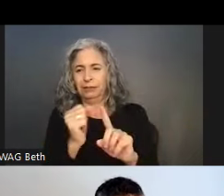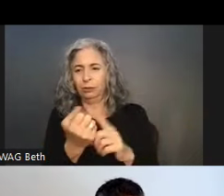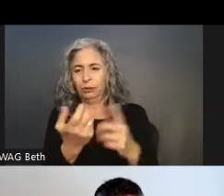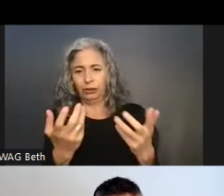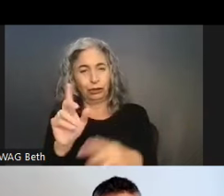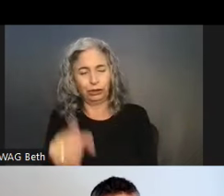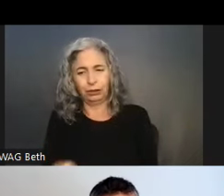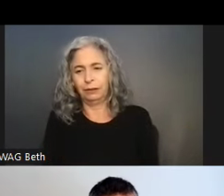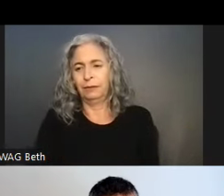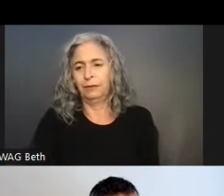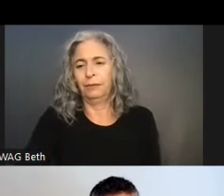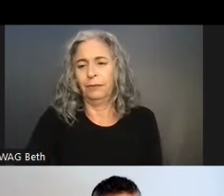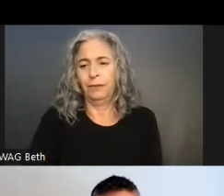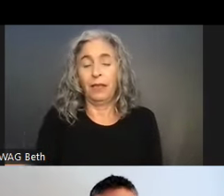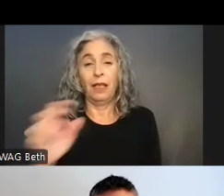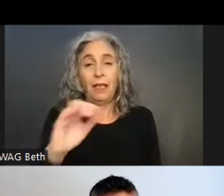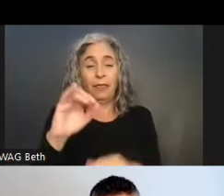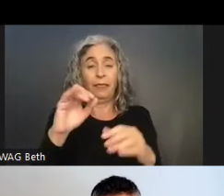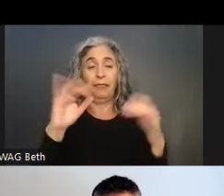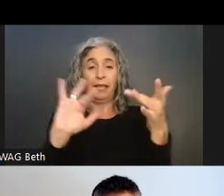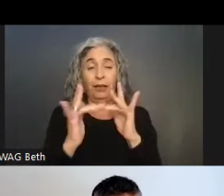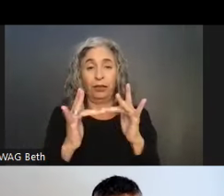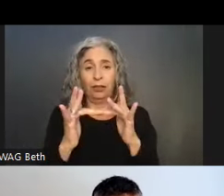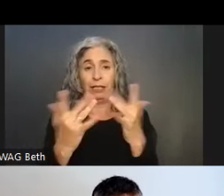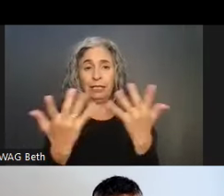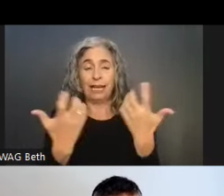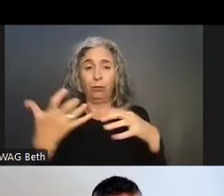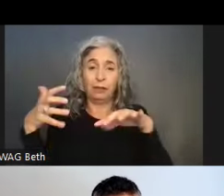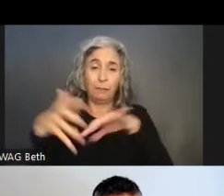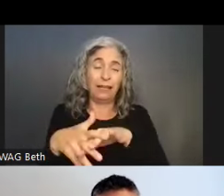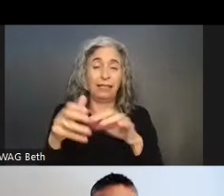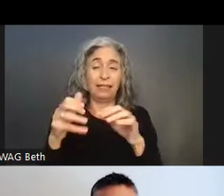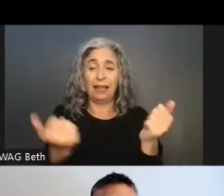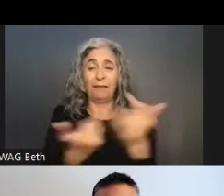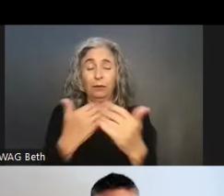Given that the internet is now so embedded in many of our lives what do we do with this